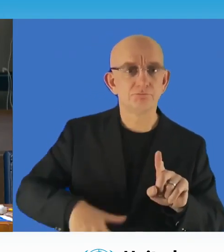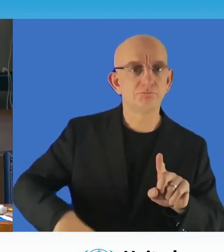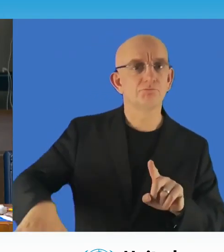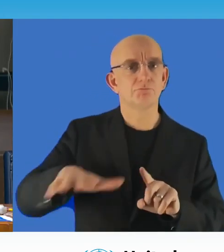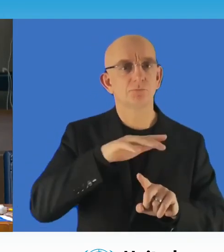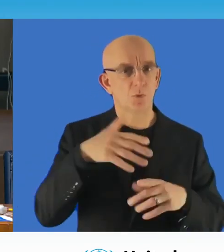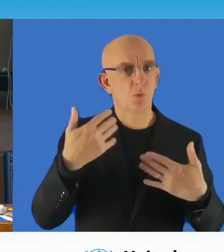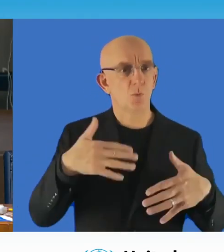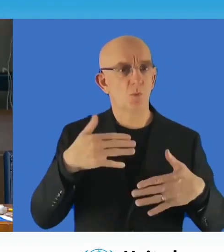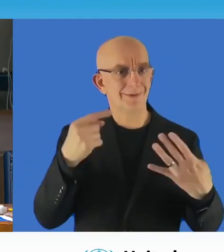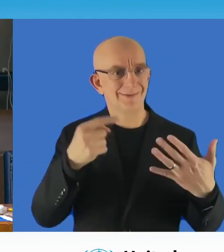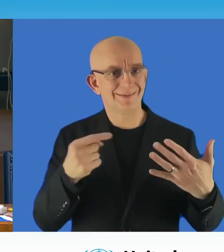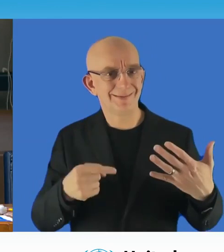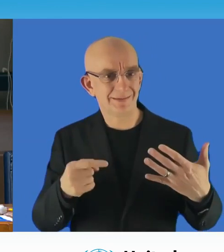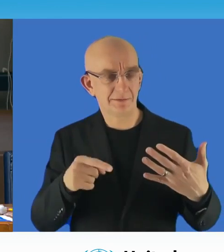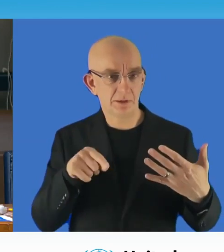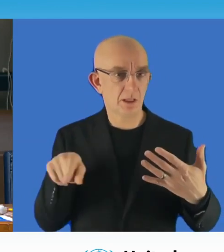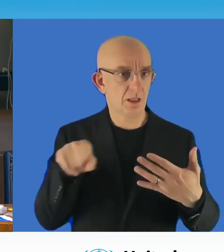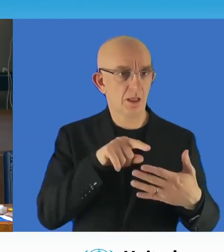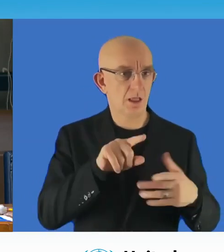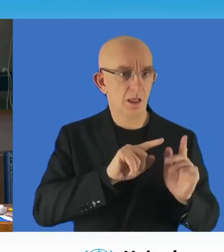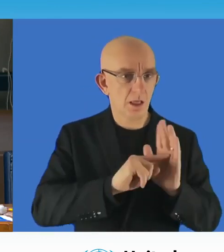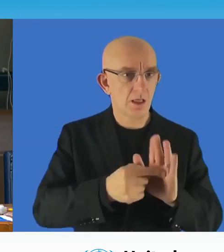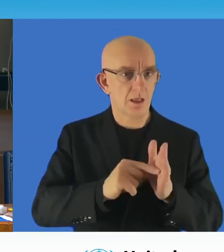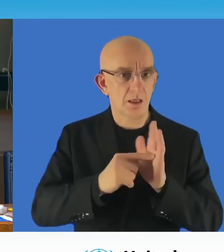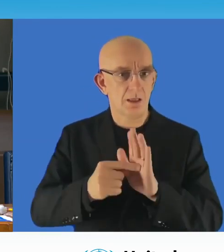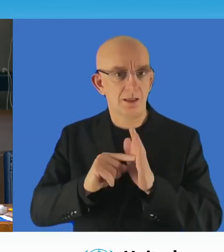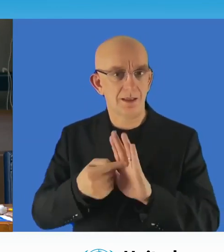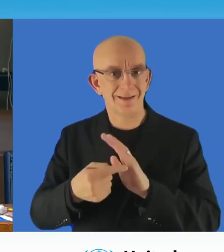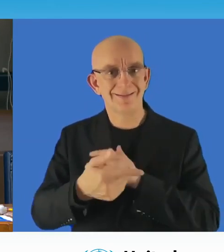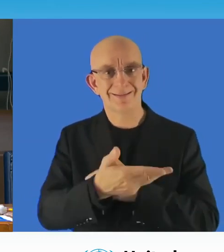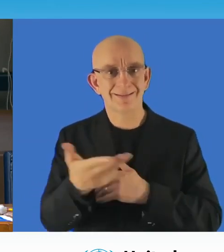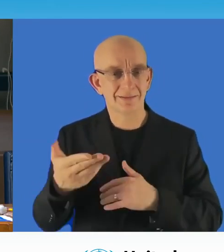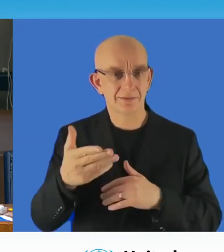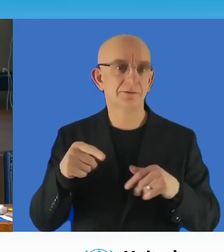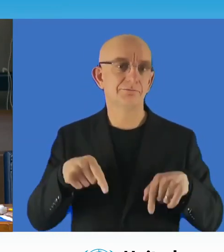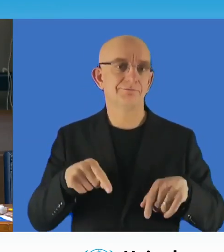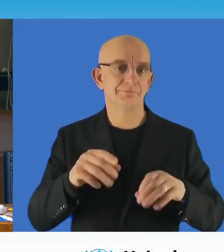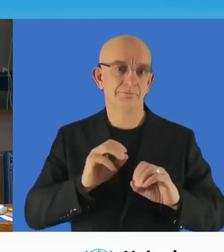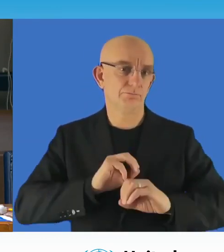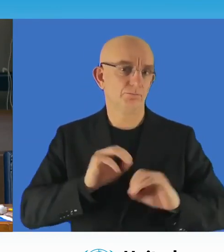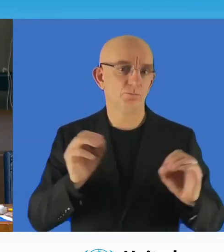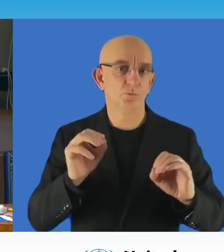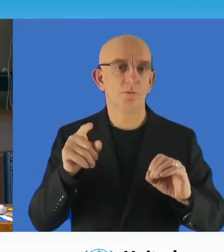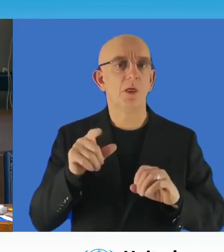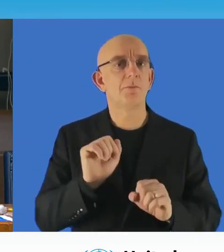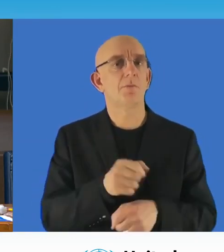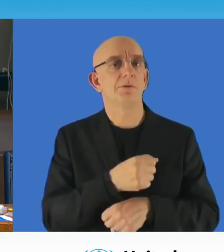that there is nothing impossible in this life and when there is a will there is a way so um